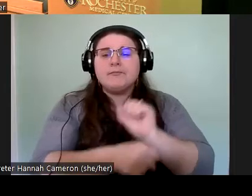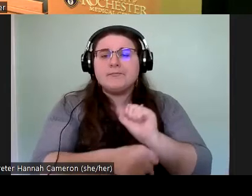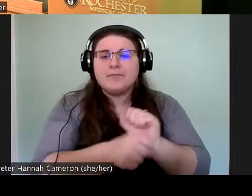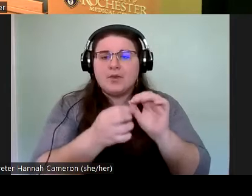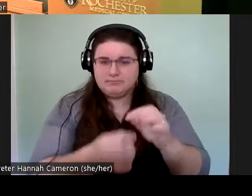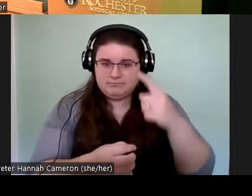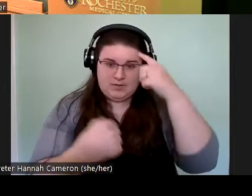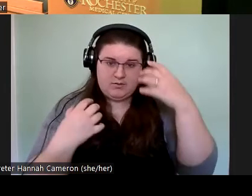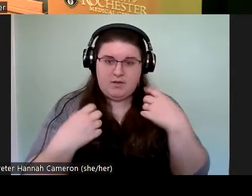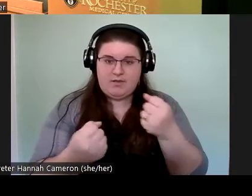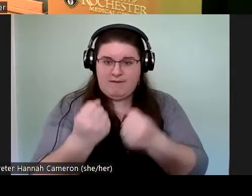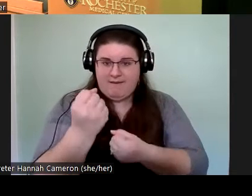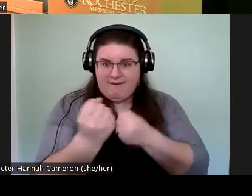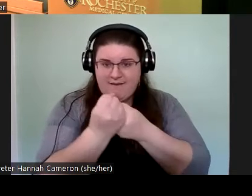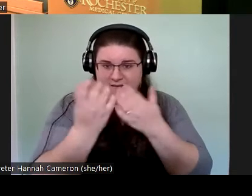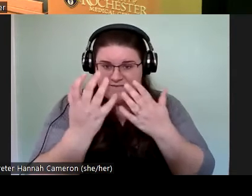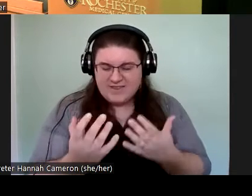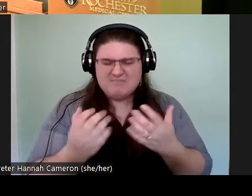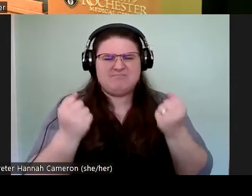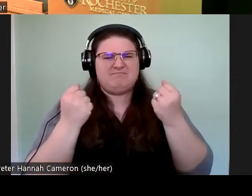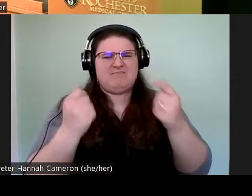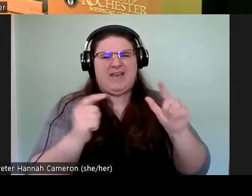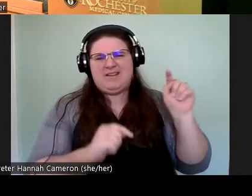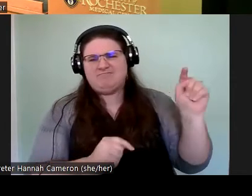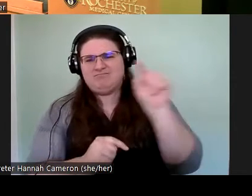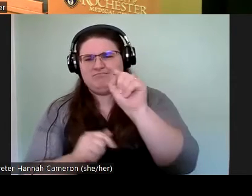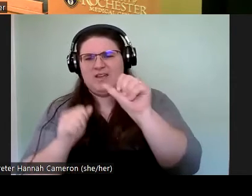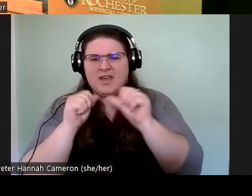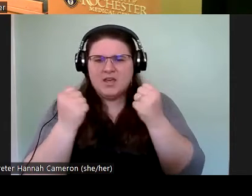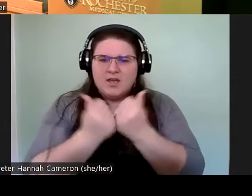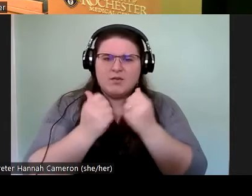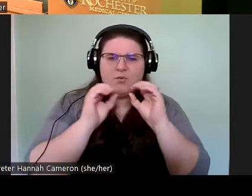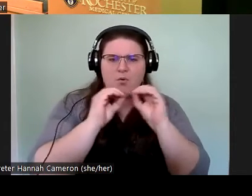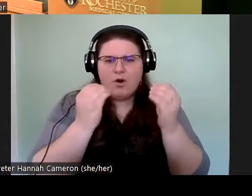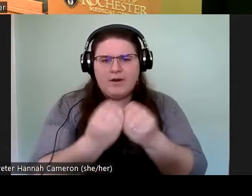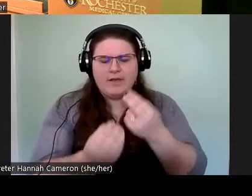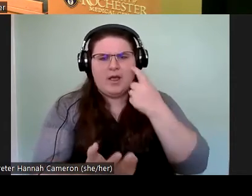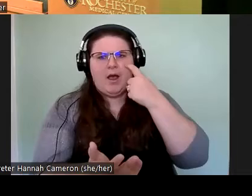has been recognized by multiple agencies and organizations to mention just a few of her